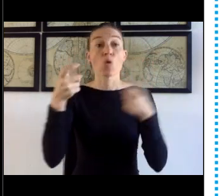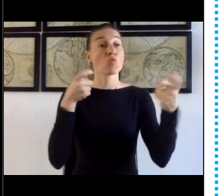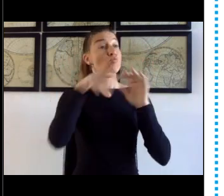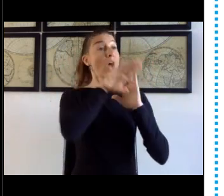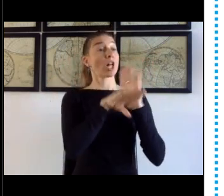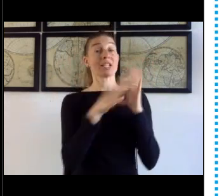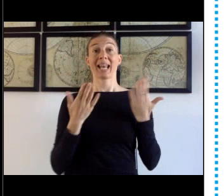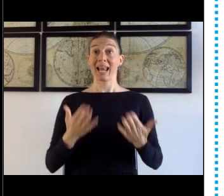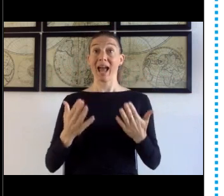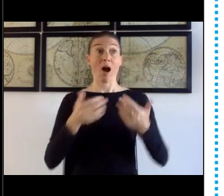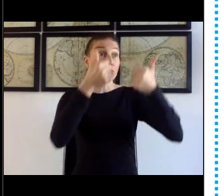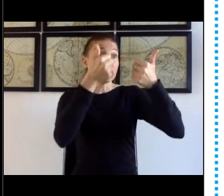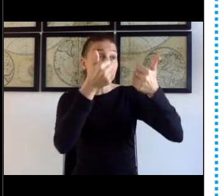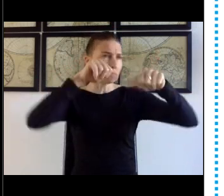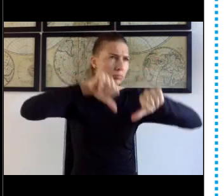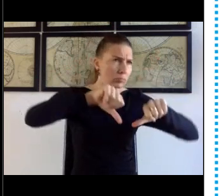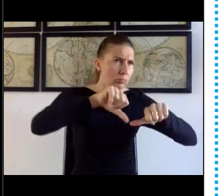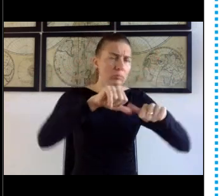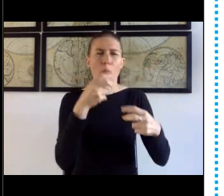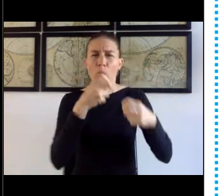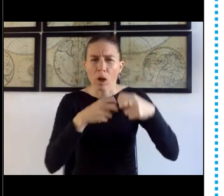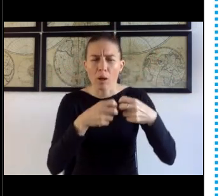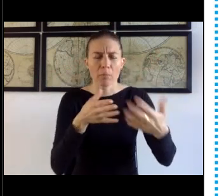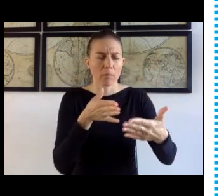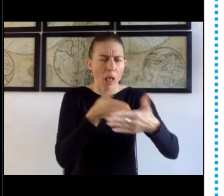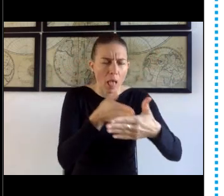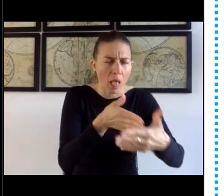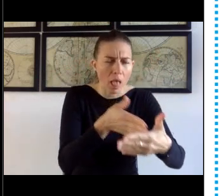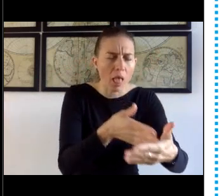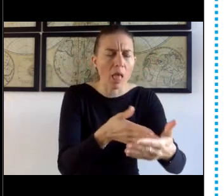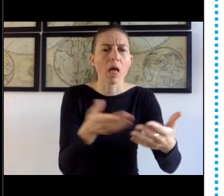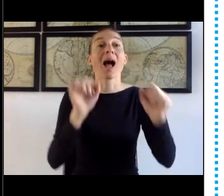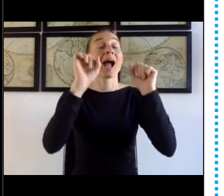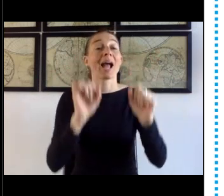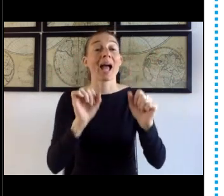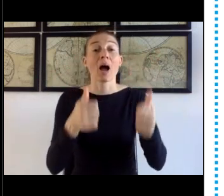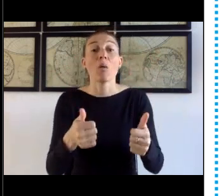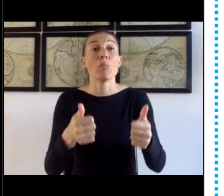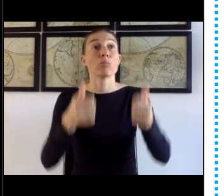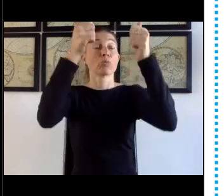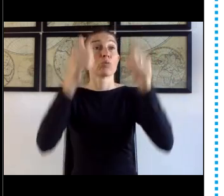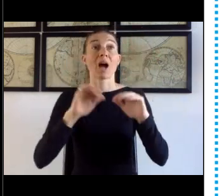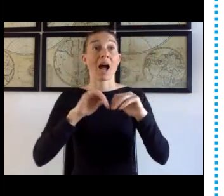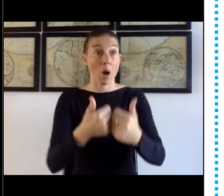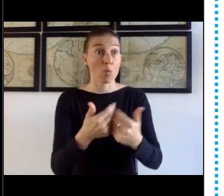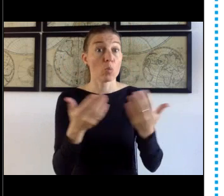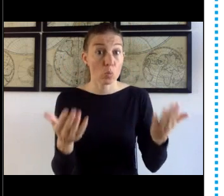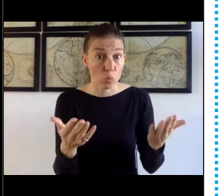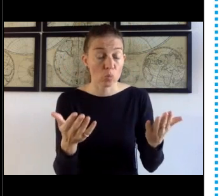and where the problems are and how they could be improved. They'll give recommendations based on these studies,